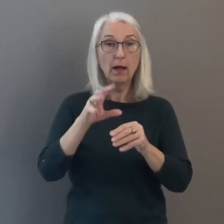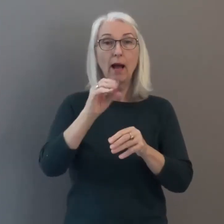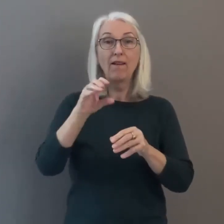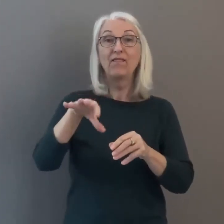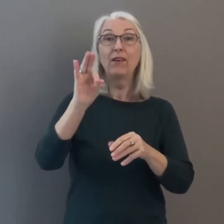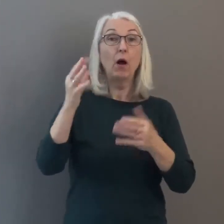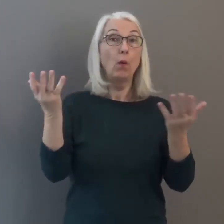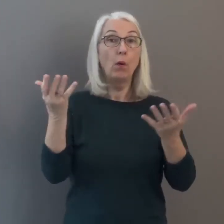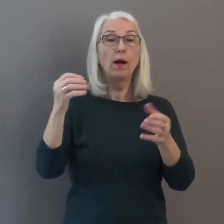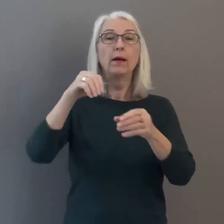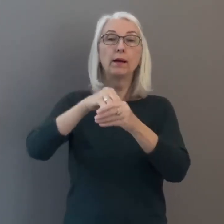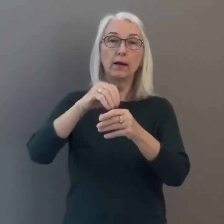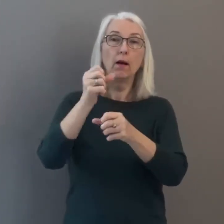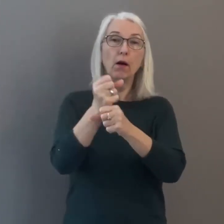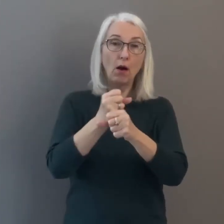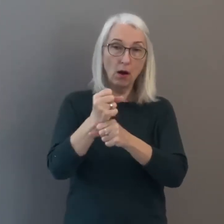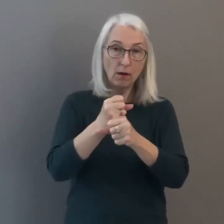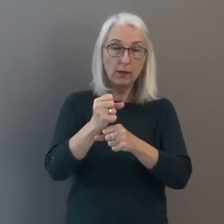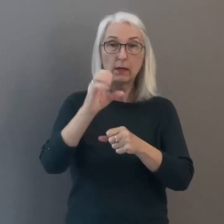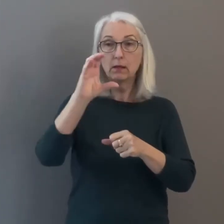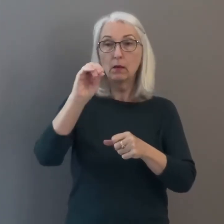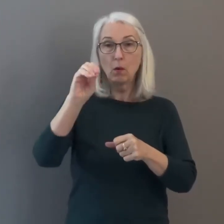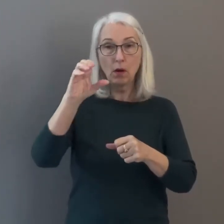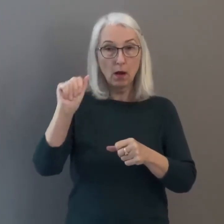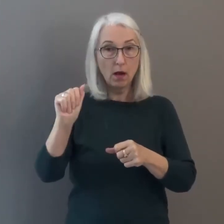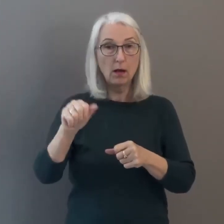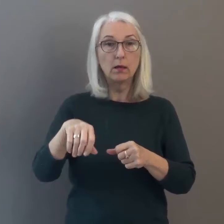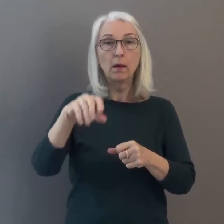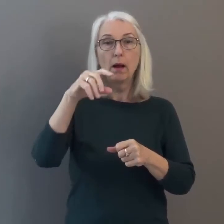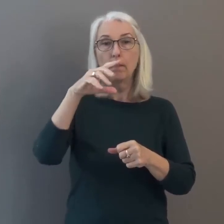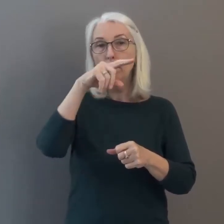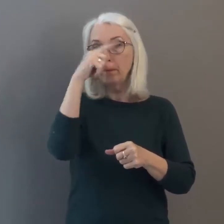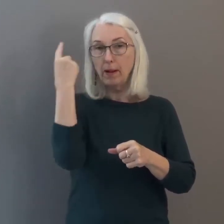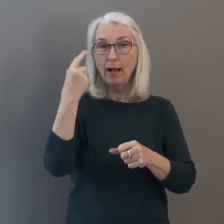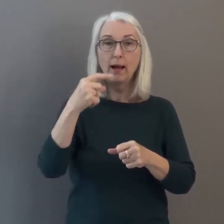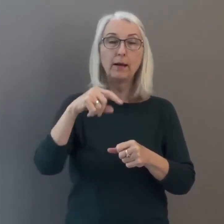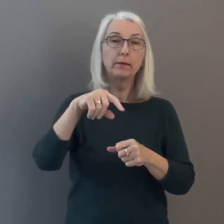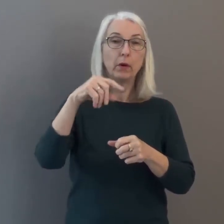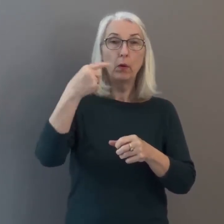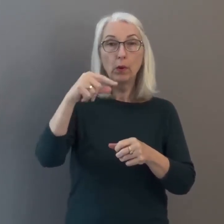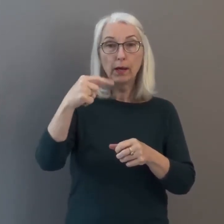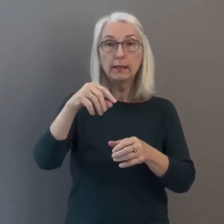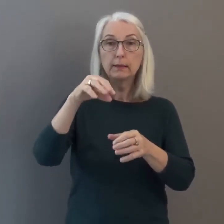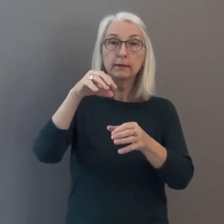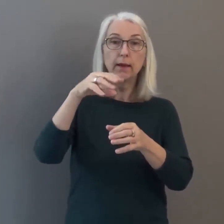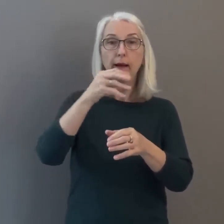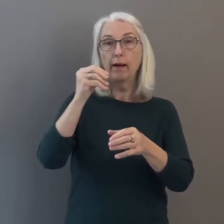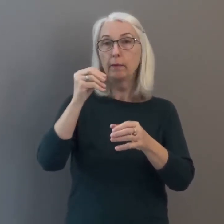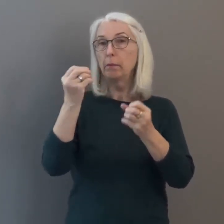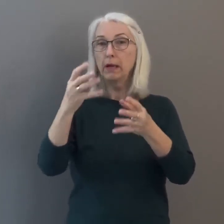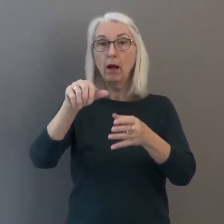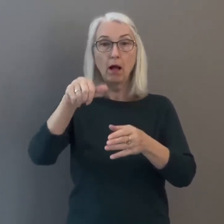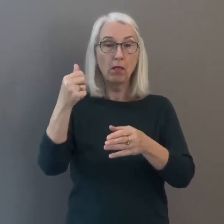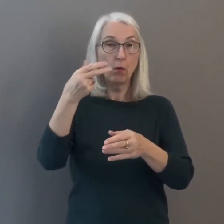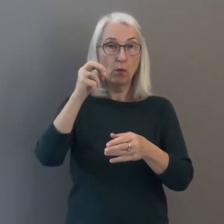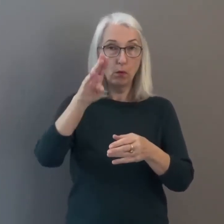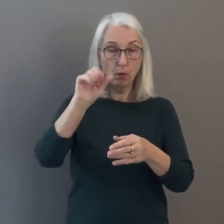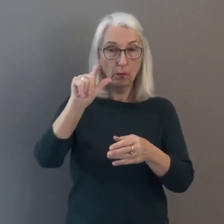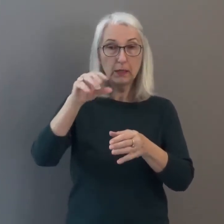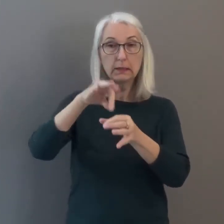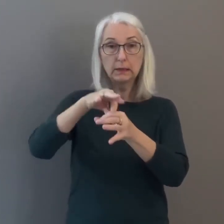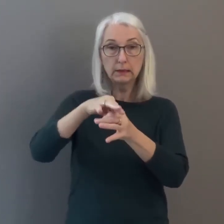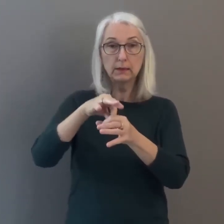and are found in coffee, cocoa, and black, green and many herbal teas.